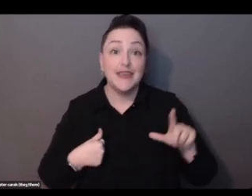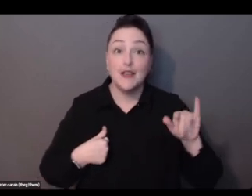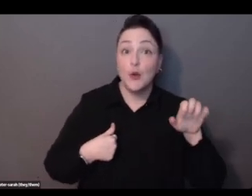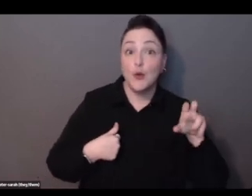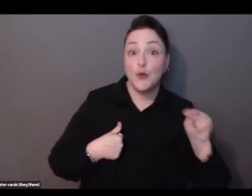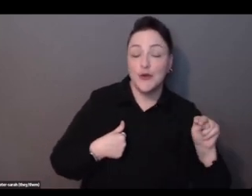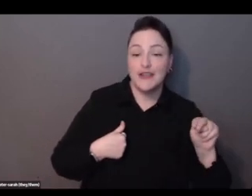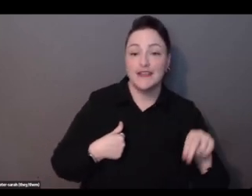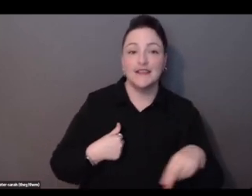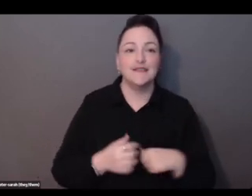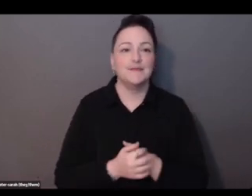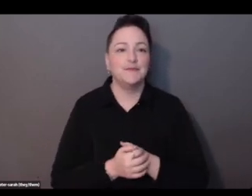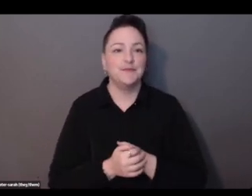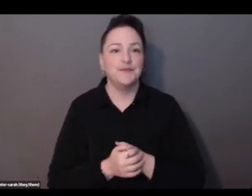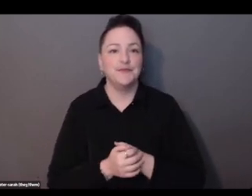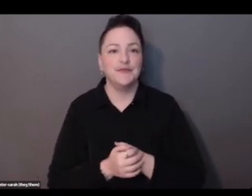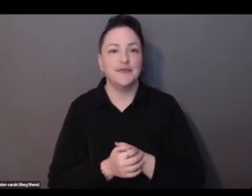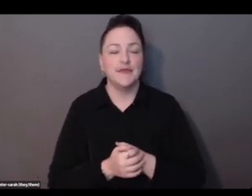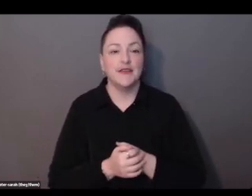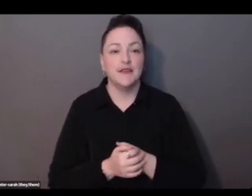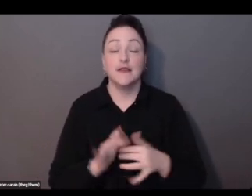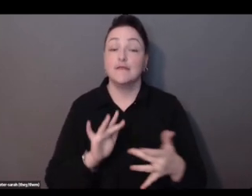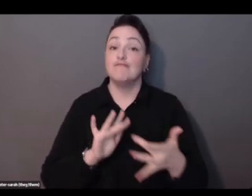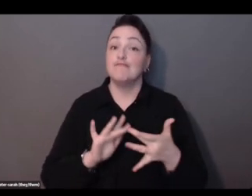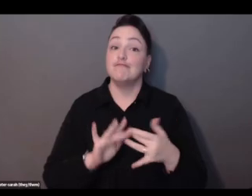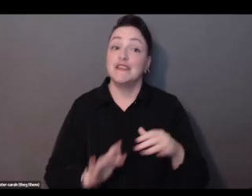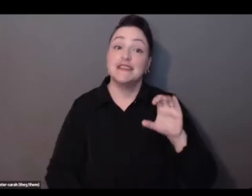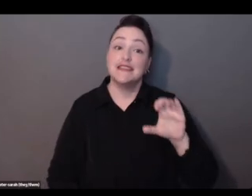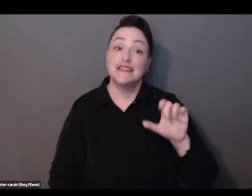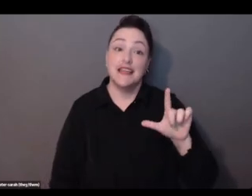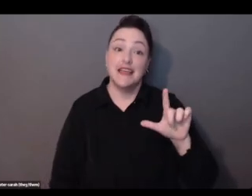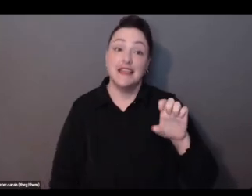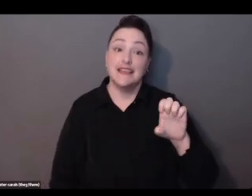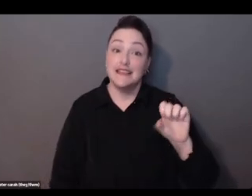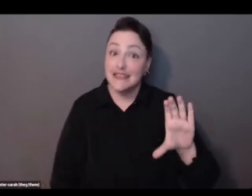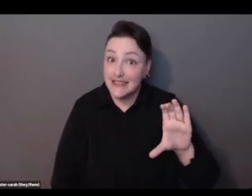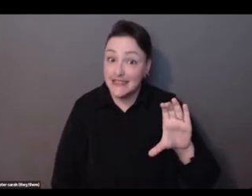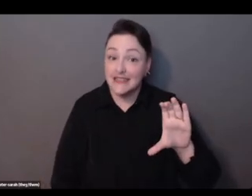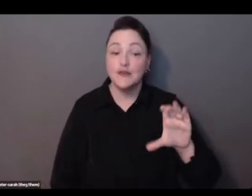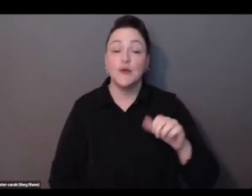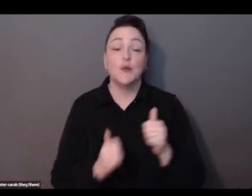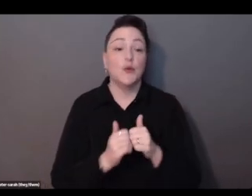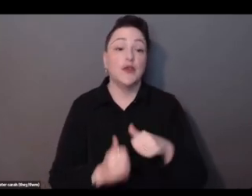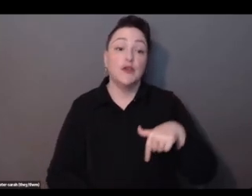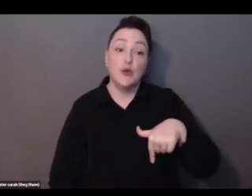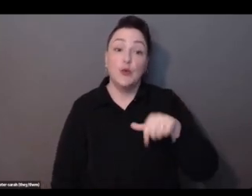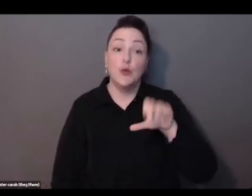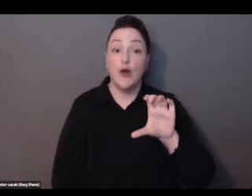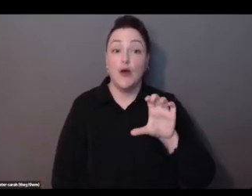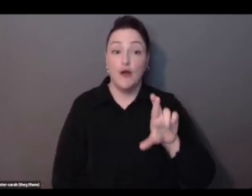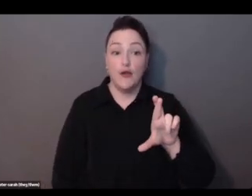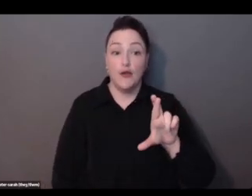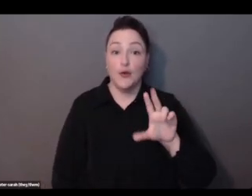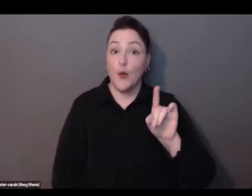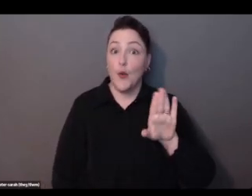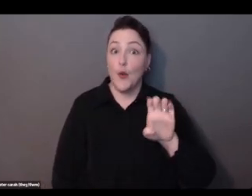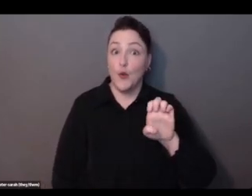So please feel free to scan the QR code on the screen. We will also be sharing our slide deck with